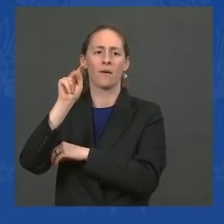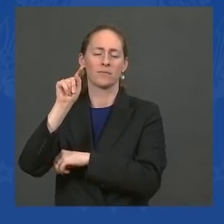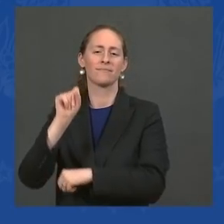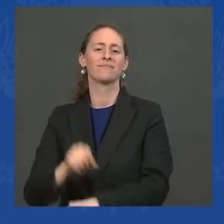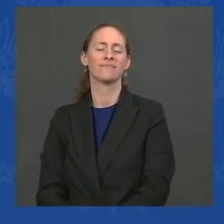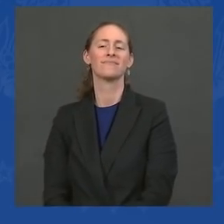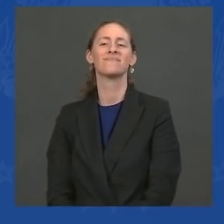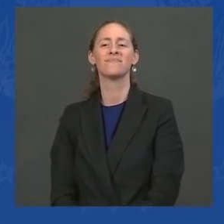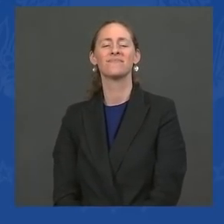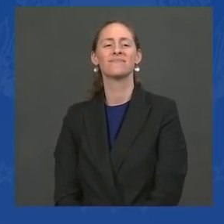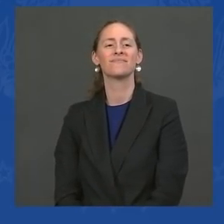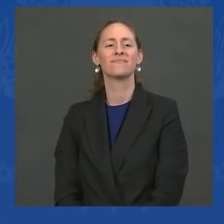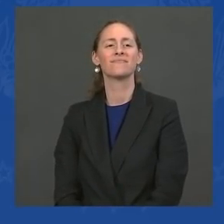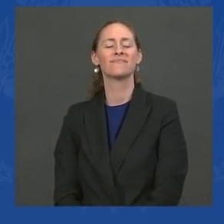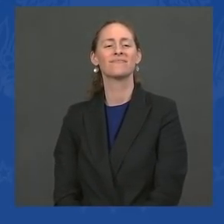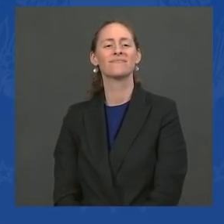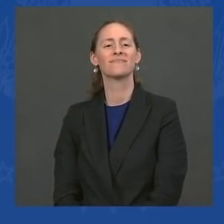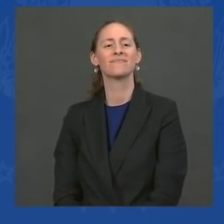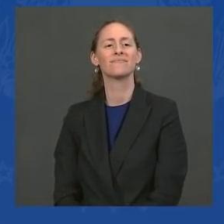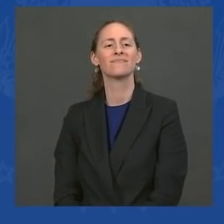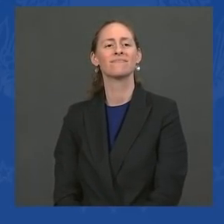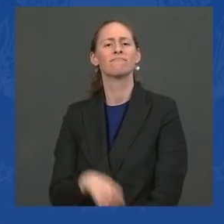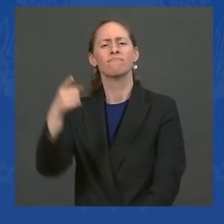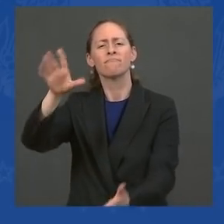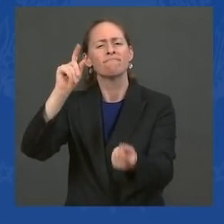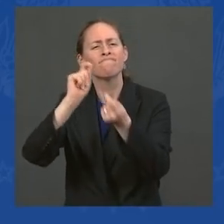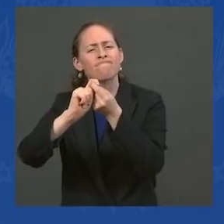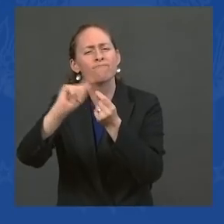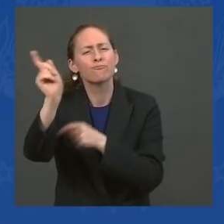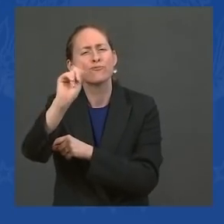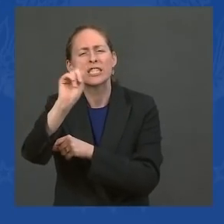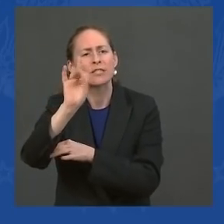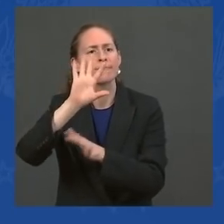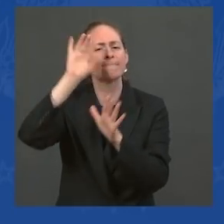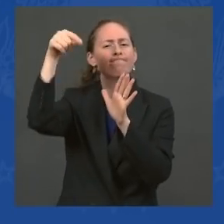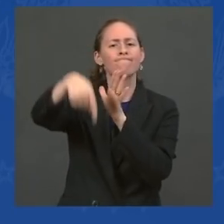waters teeming with life, with underwater canyons as deep as parts of the Grand Canyon,